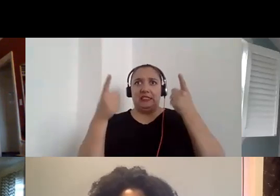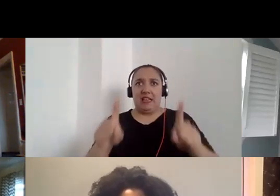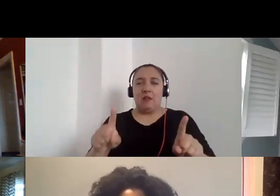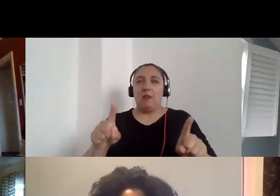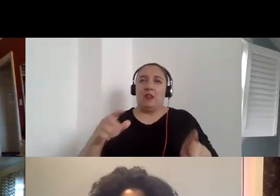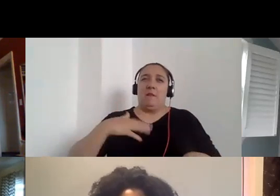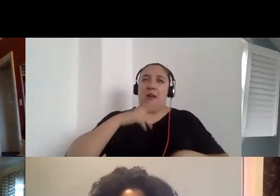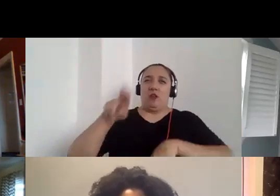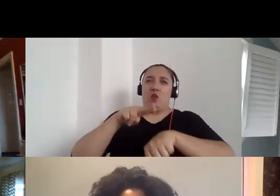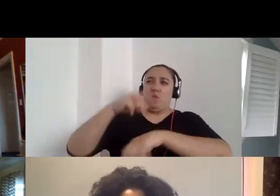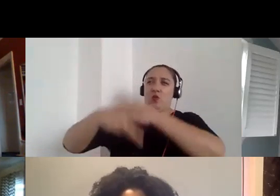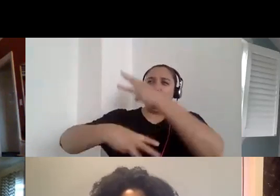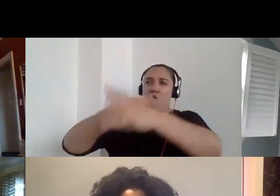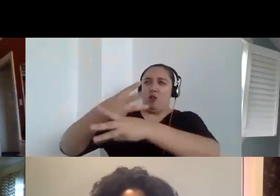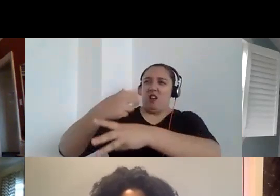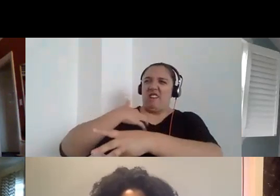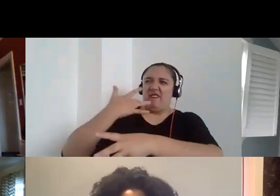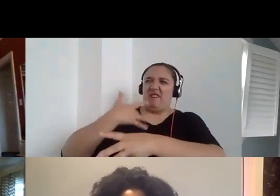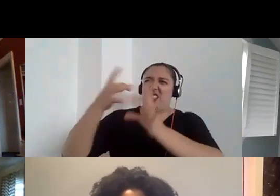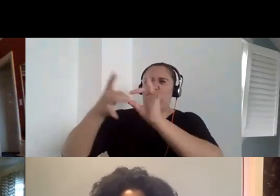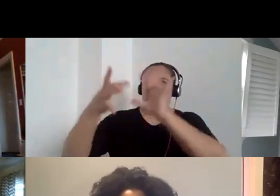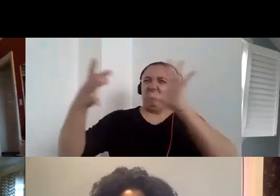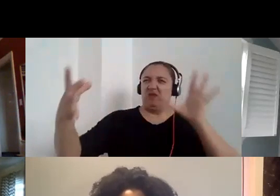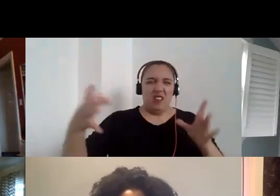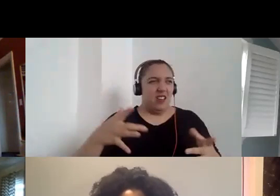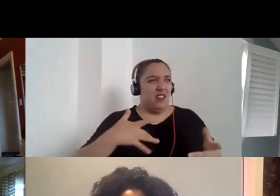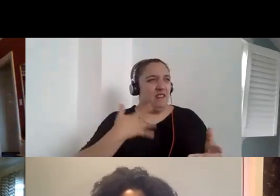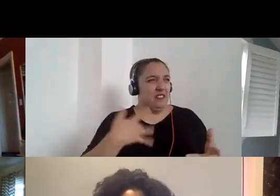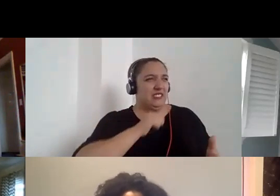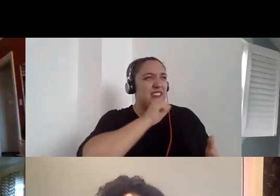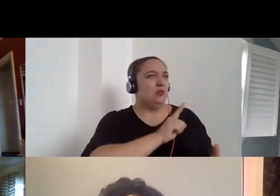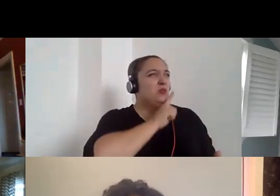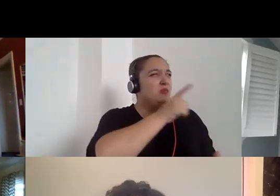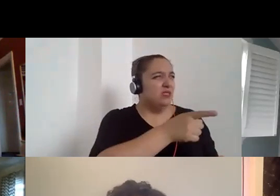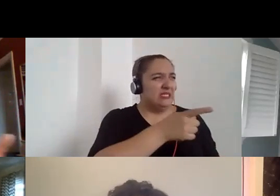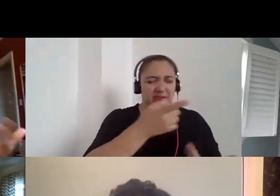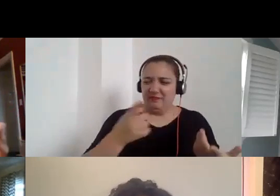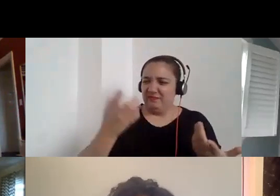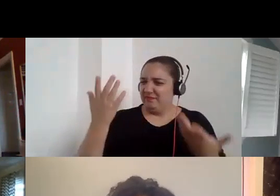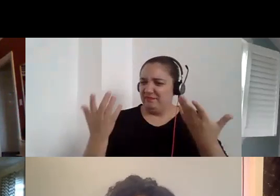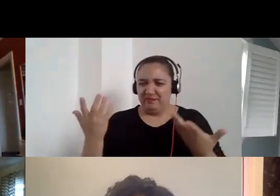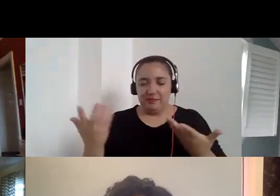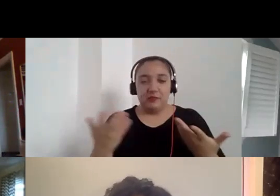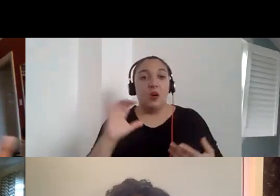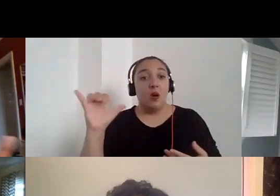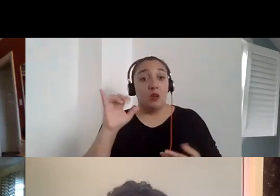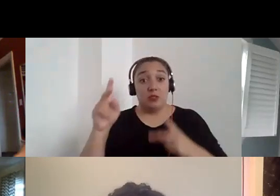I feel like I'm living in a parallel reality. I also feel like the realities of people like me are closing